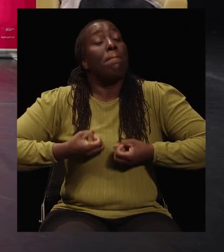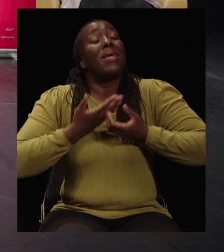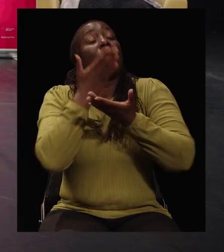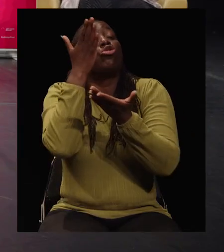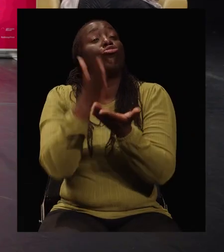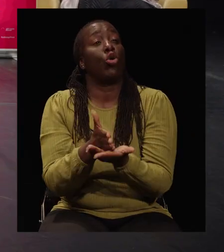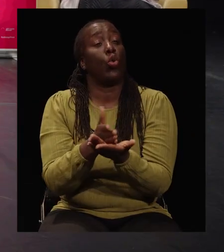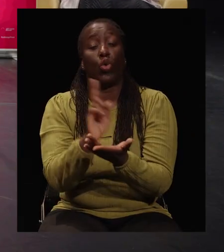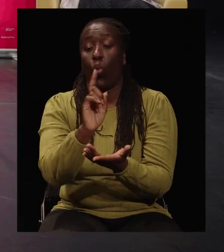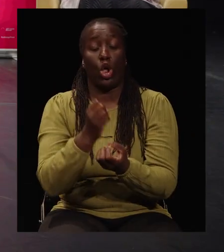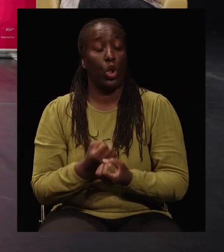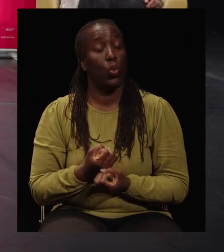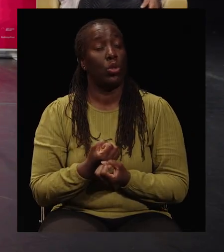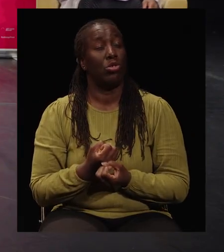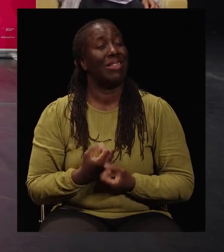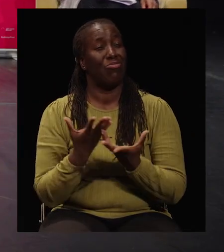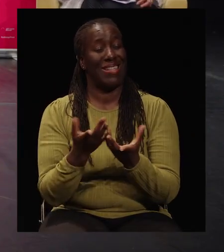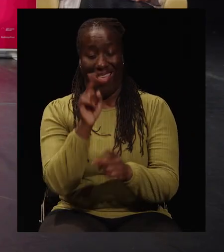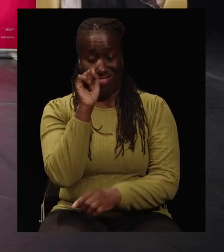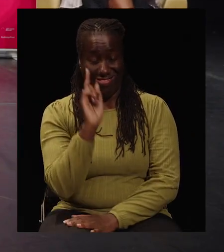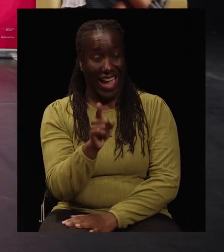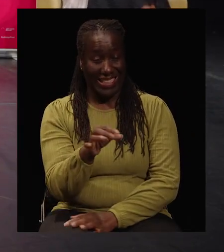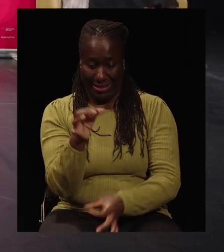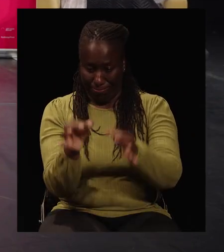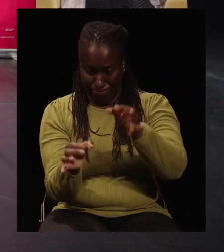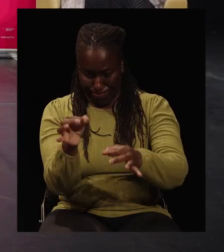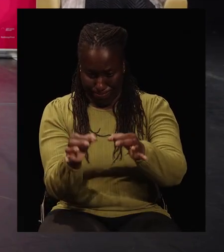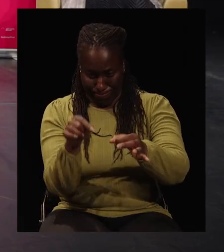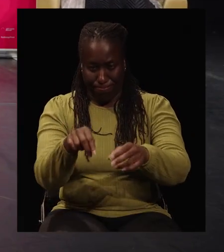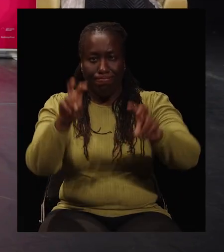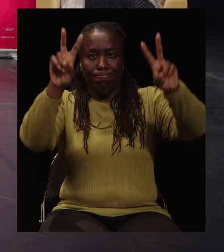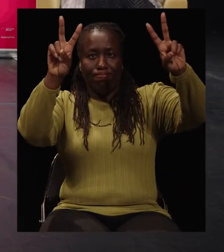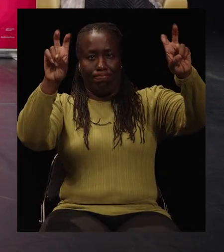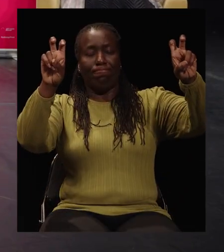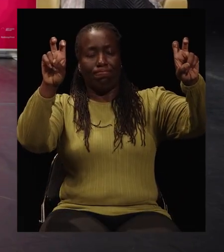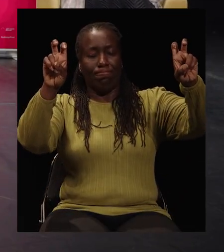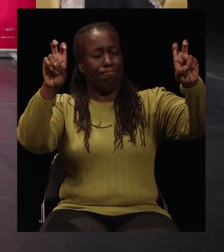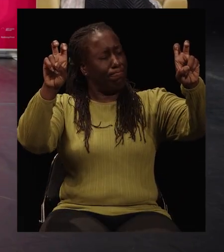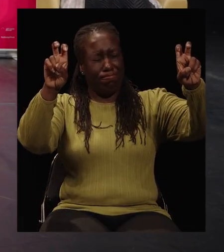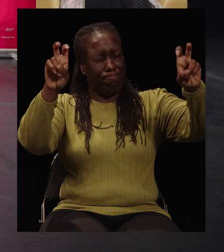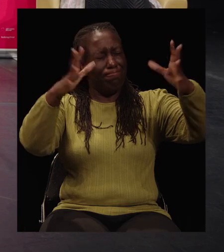is ultimately political. And art is the greatest, I believe,